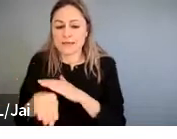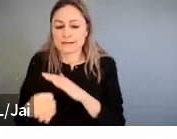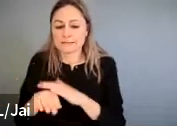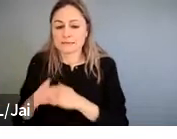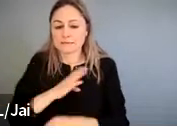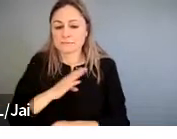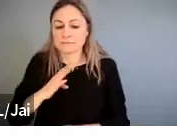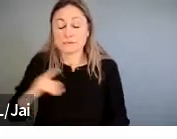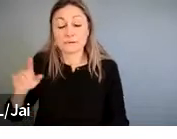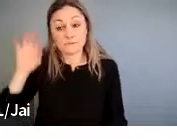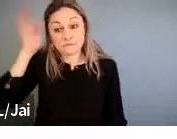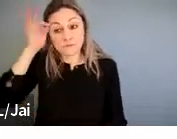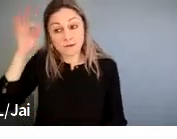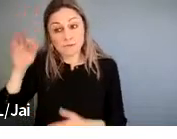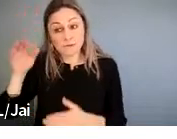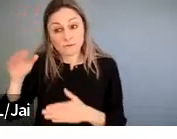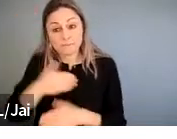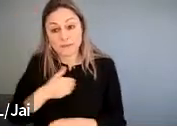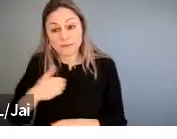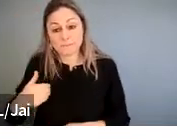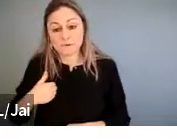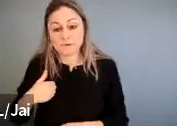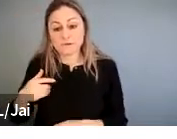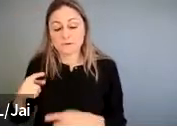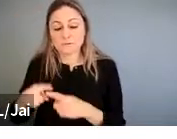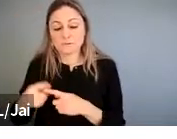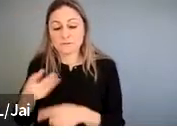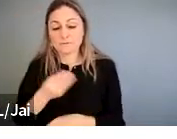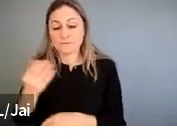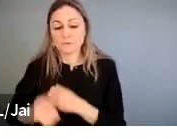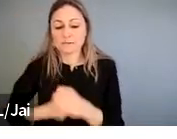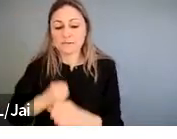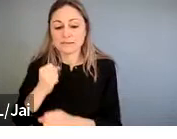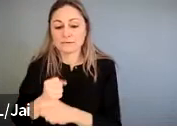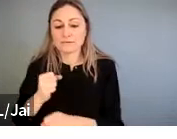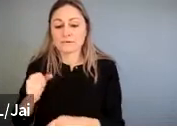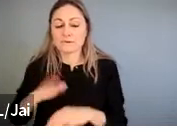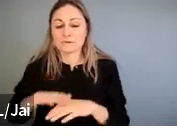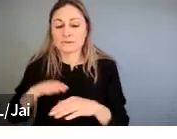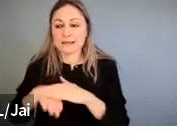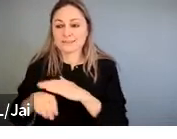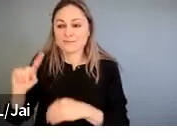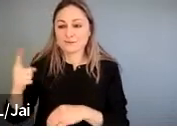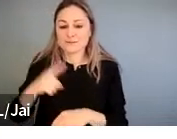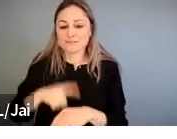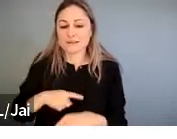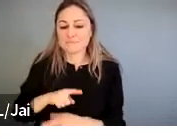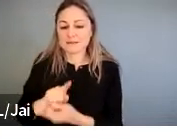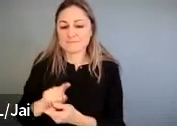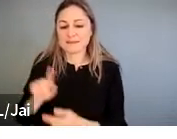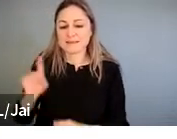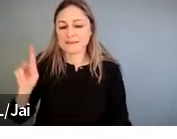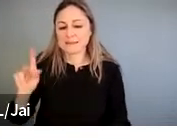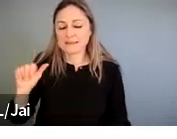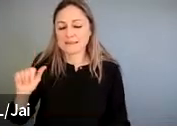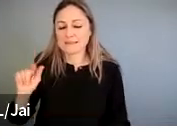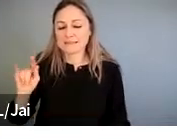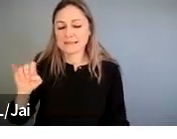for the last few years on the Access Board and the first time I met Katy Kale in person, I believe we